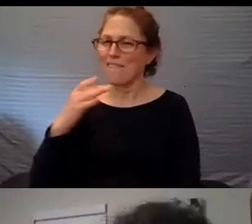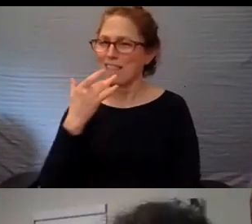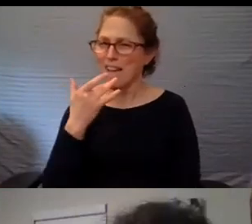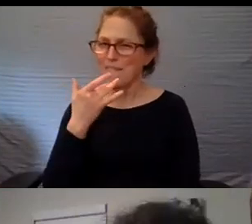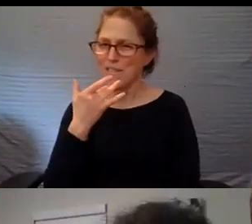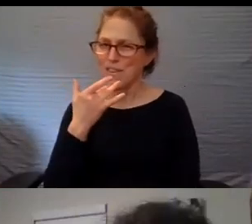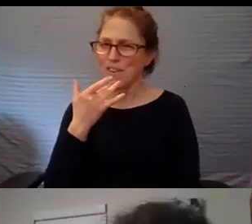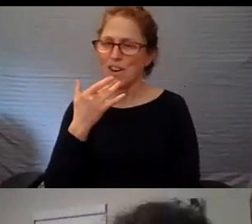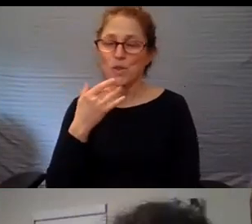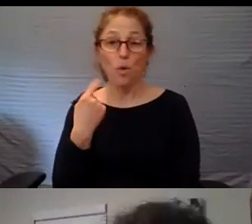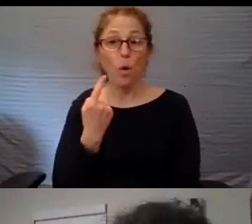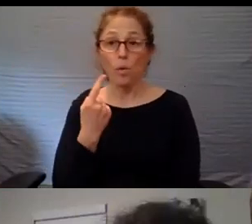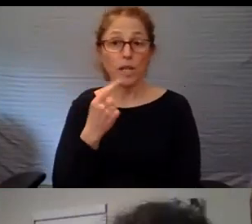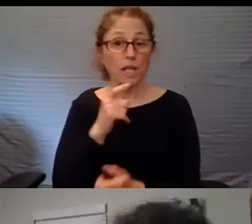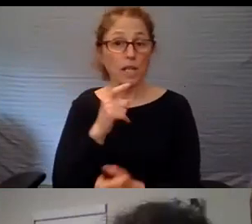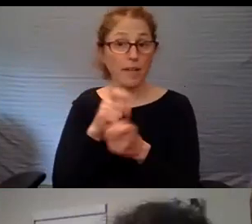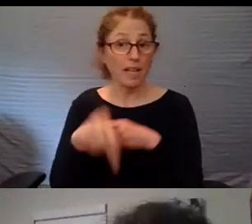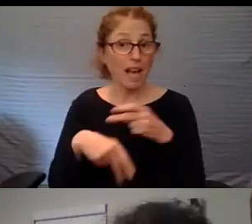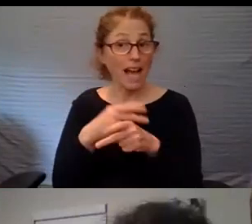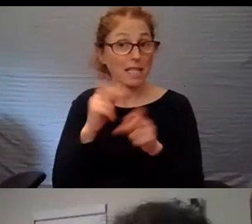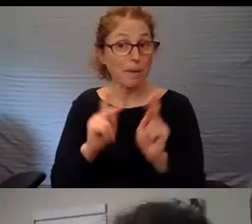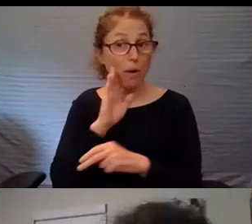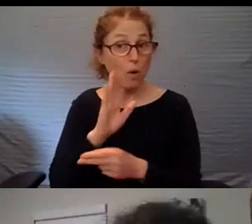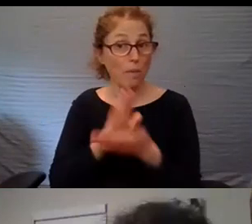certain kinds of people are going to get sick from this." That should be a comfort.